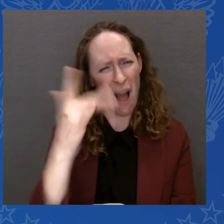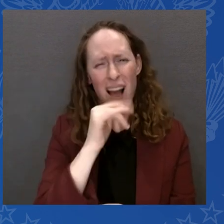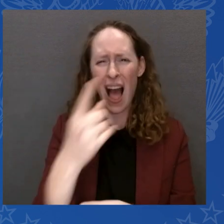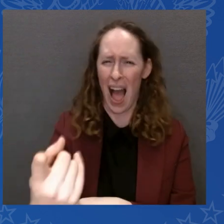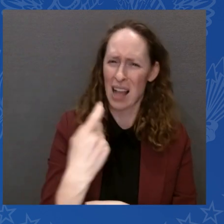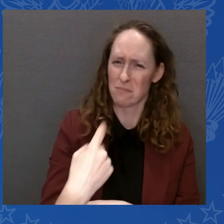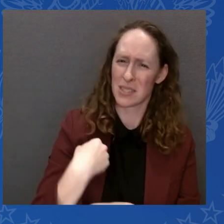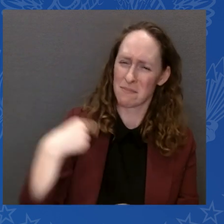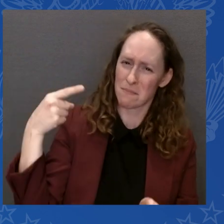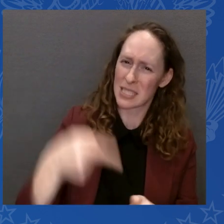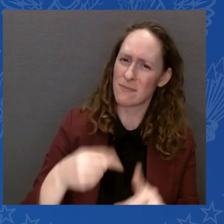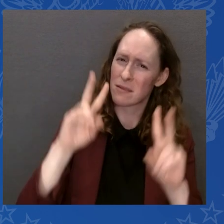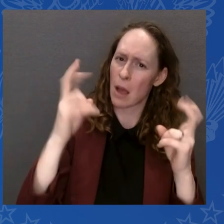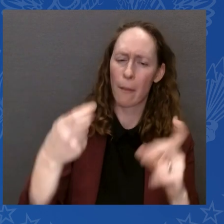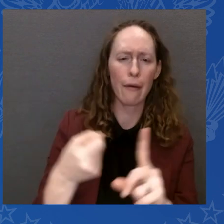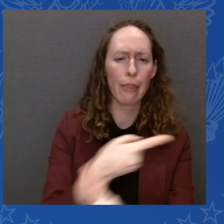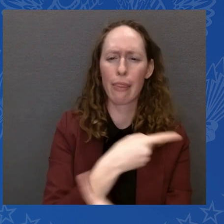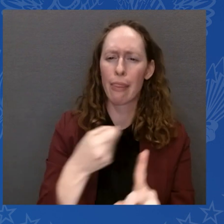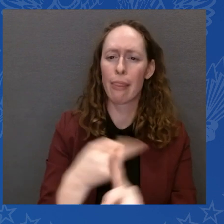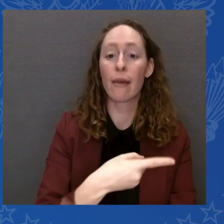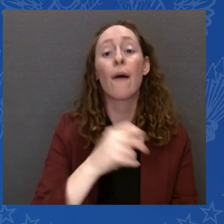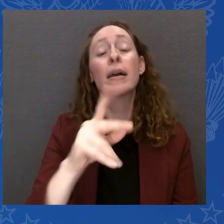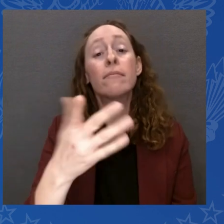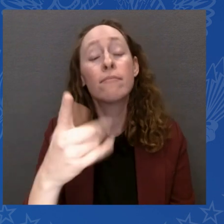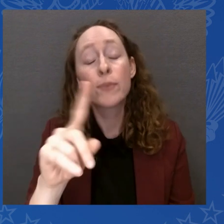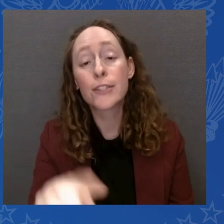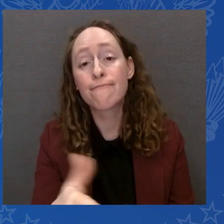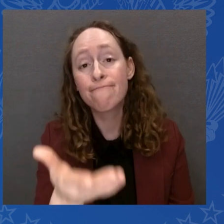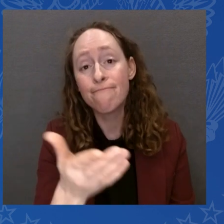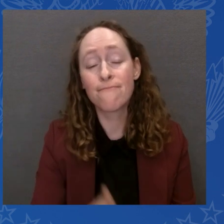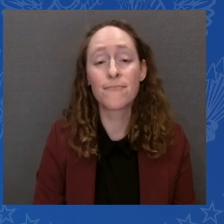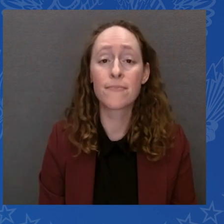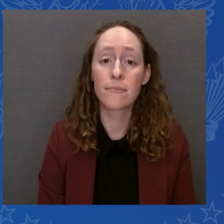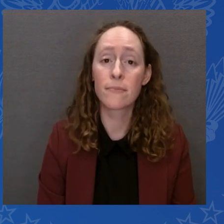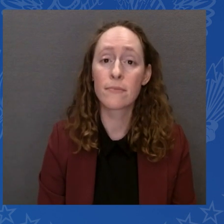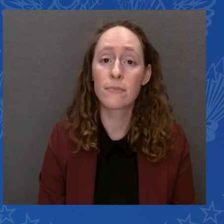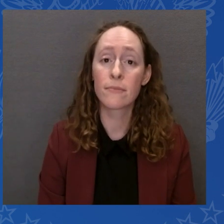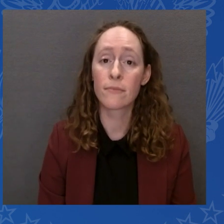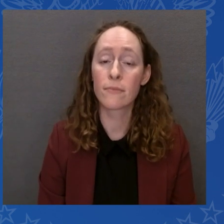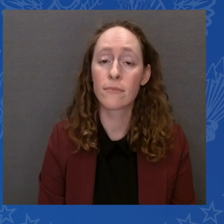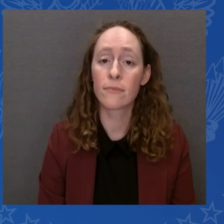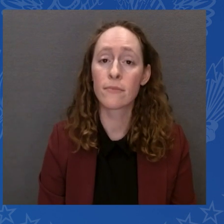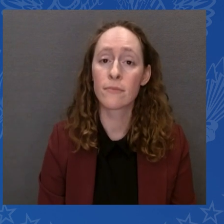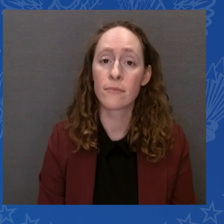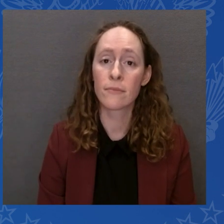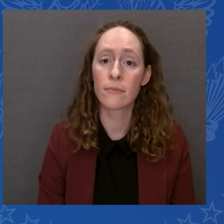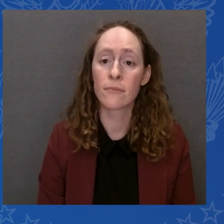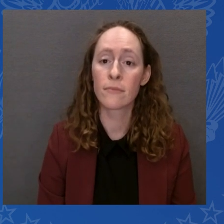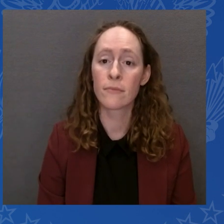that you did not reveal the existence of the documents back in November, before the midterms? The President: Just hang on, okay?